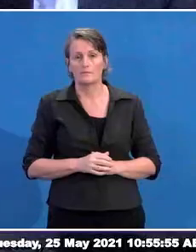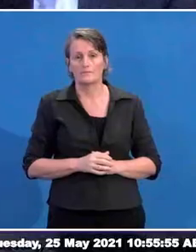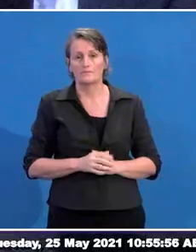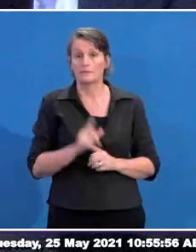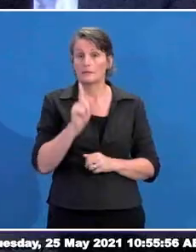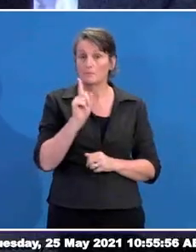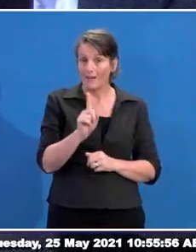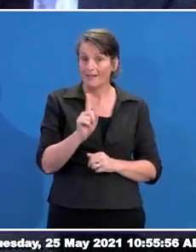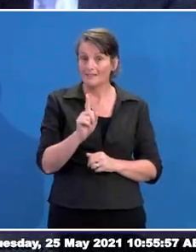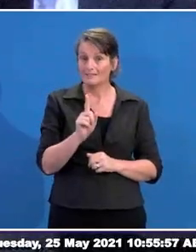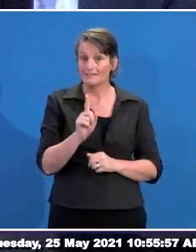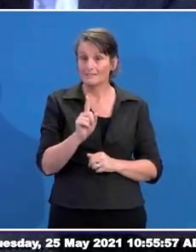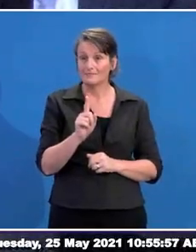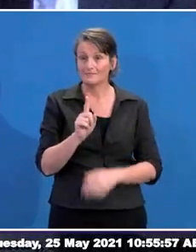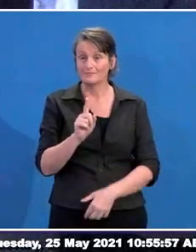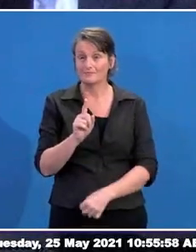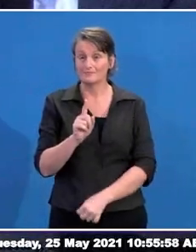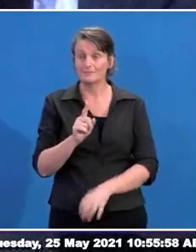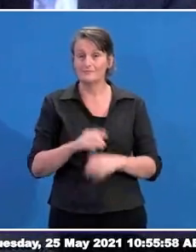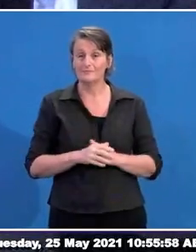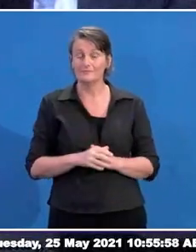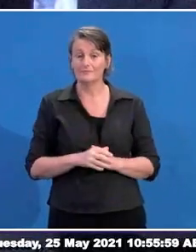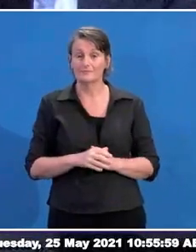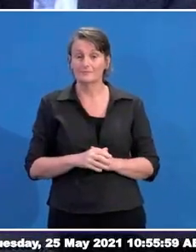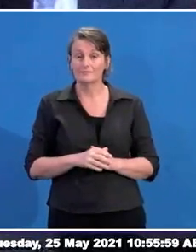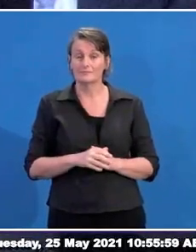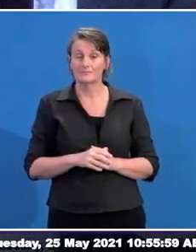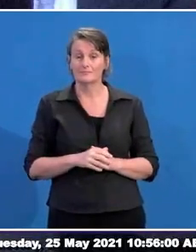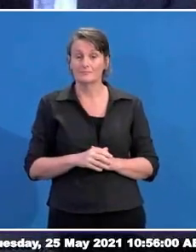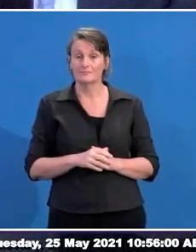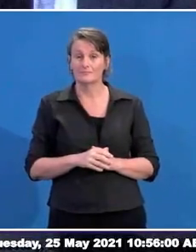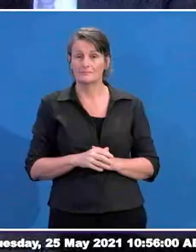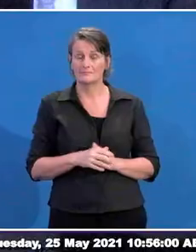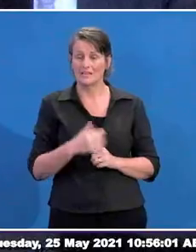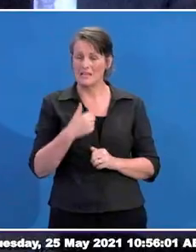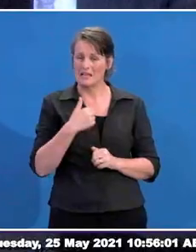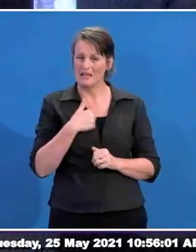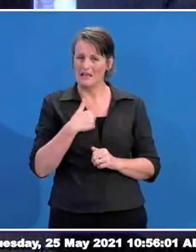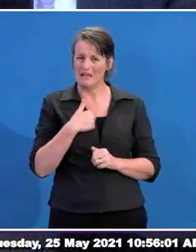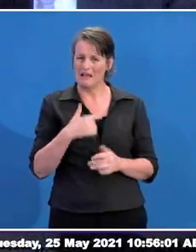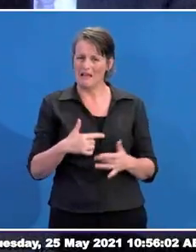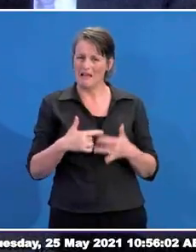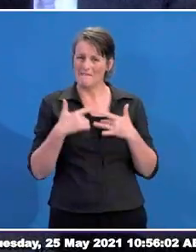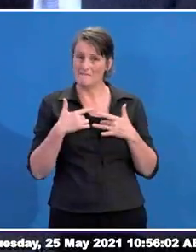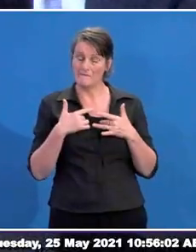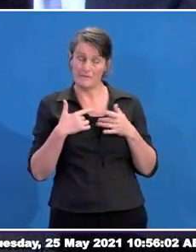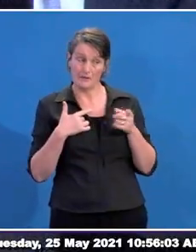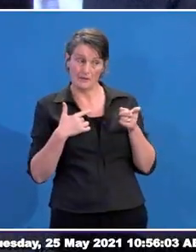was not going together that said to me. We've got a life-threatening emergency here,